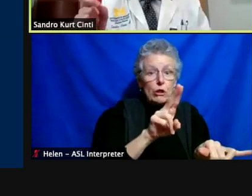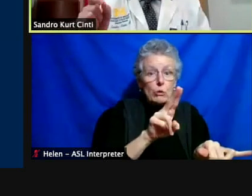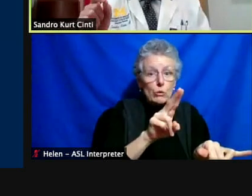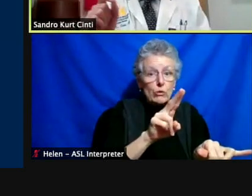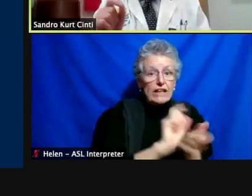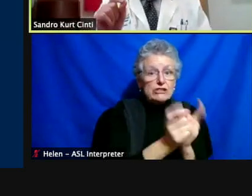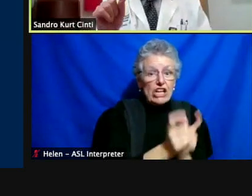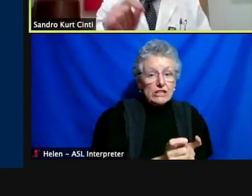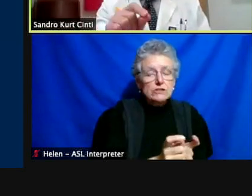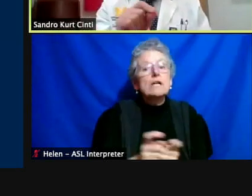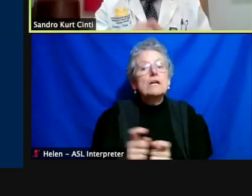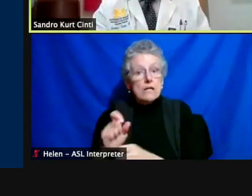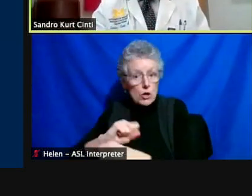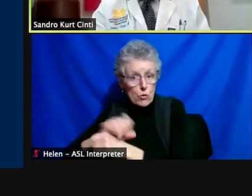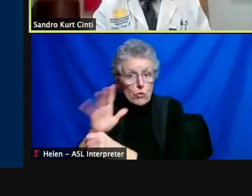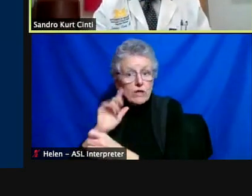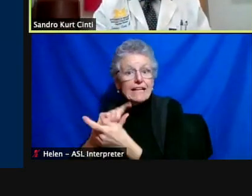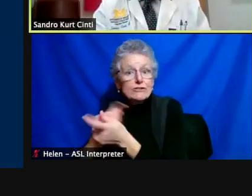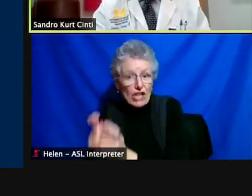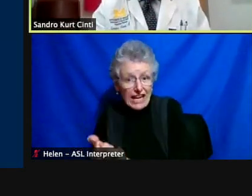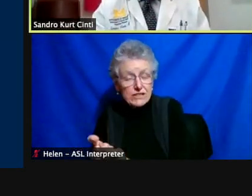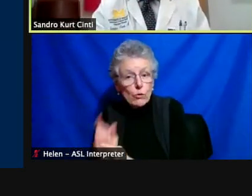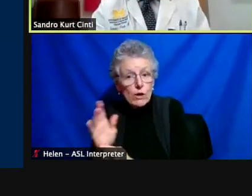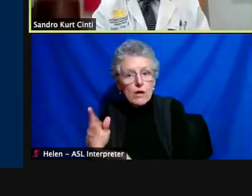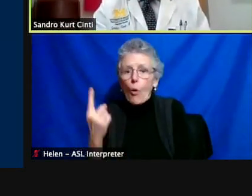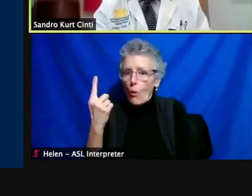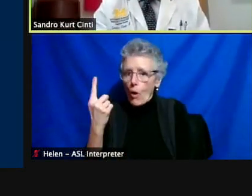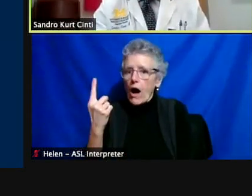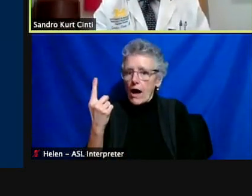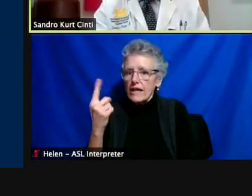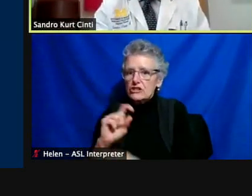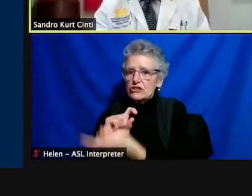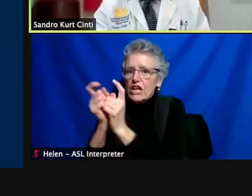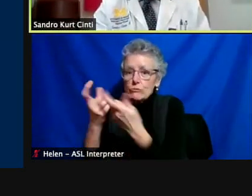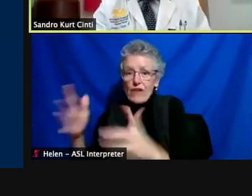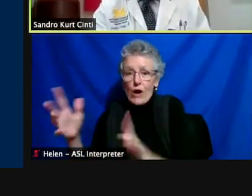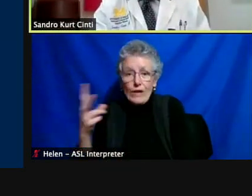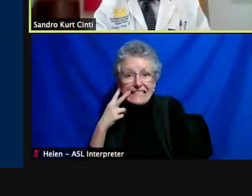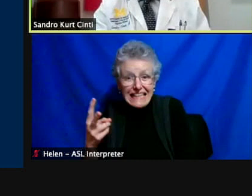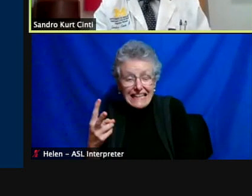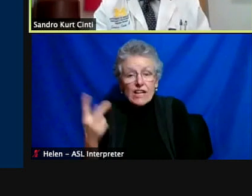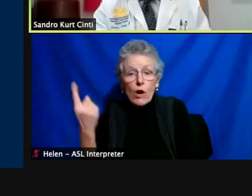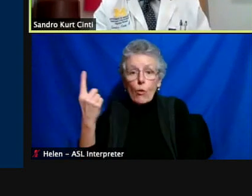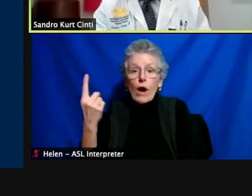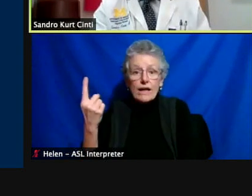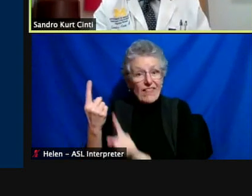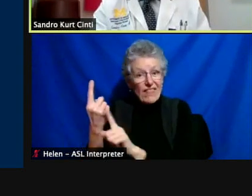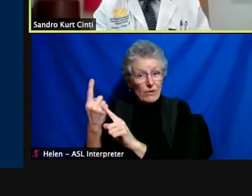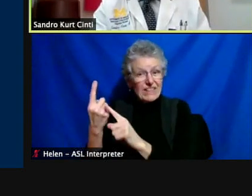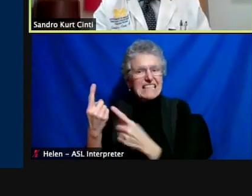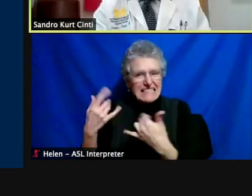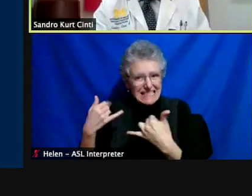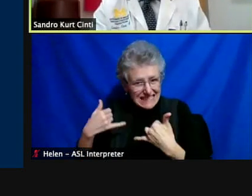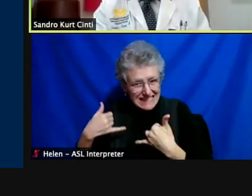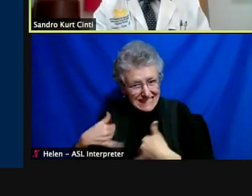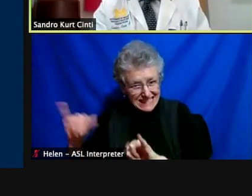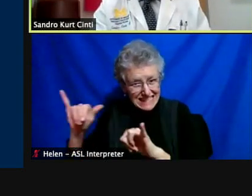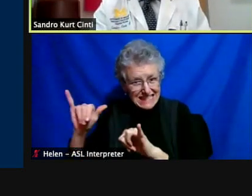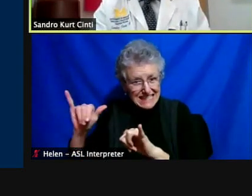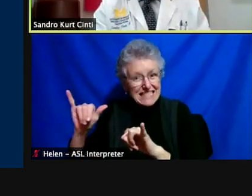And the example being the one variant. Now that one variant is still sensitive to our vaccines so far.